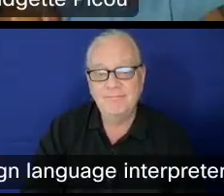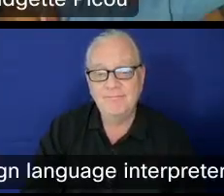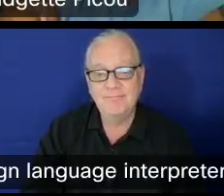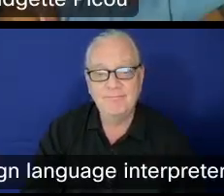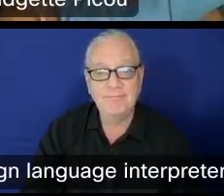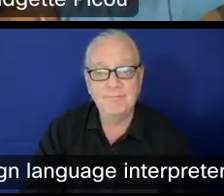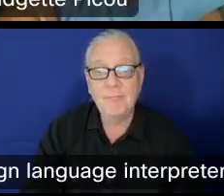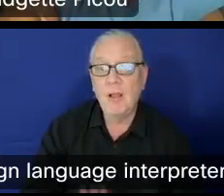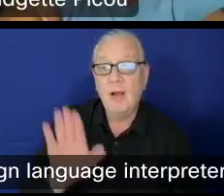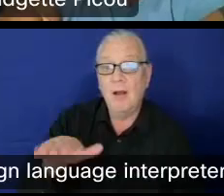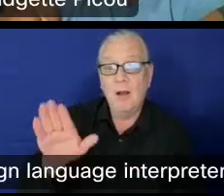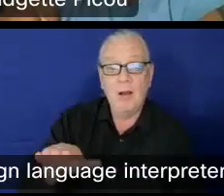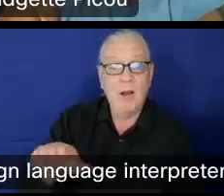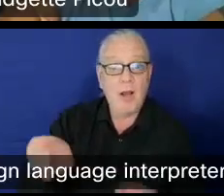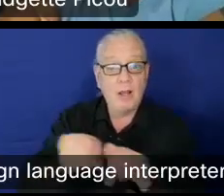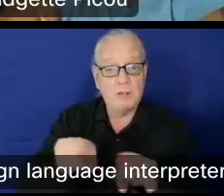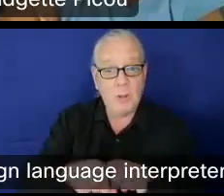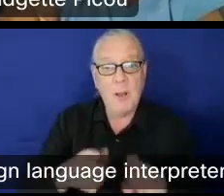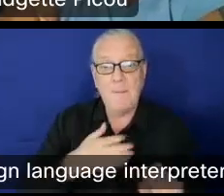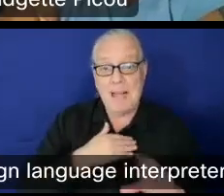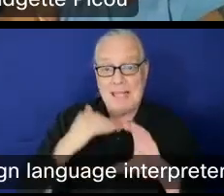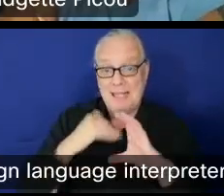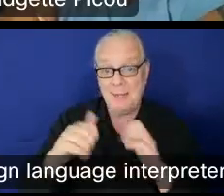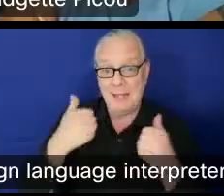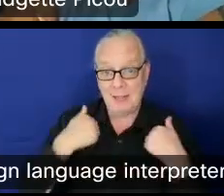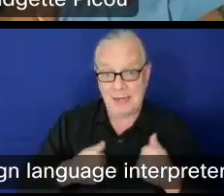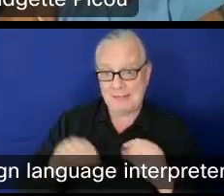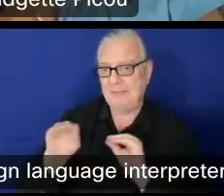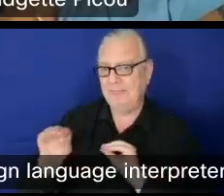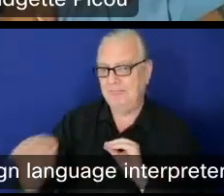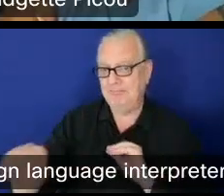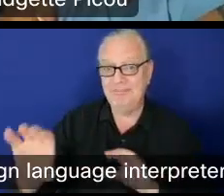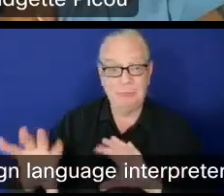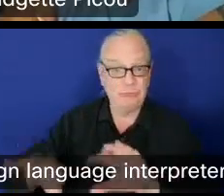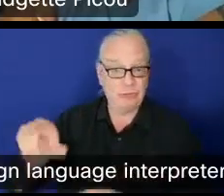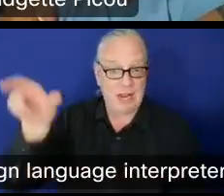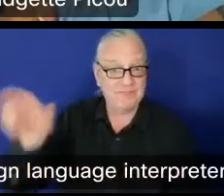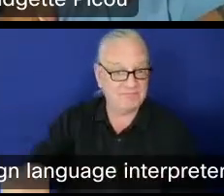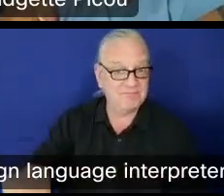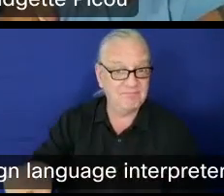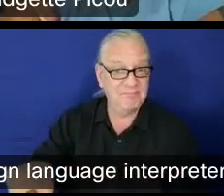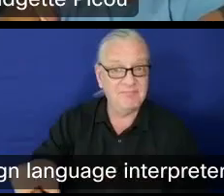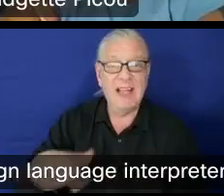Oh, and also I will put my email address in the chat. I work for an organization called